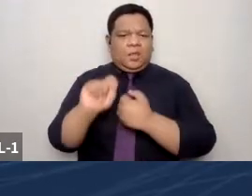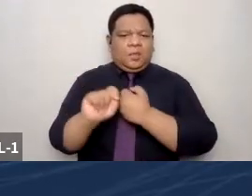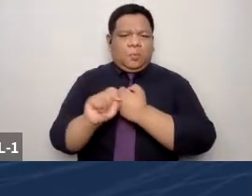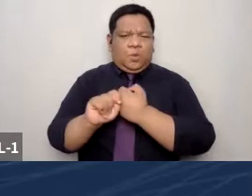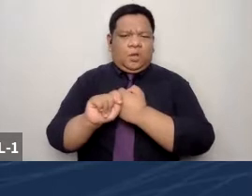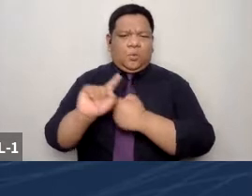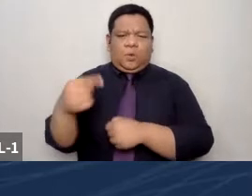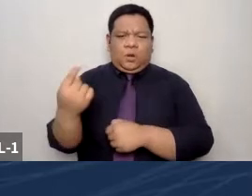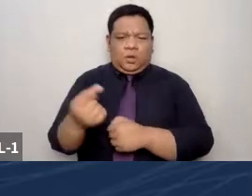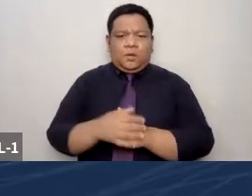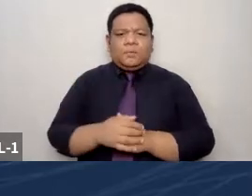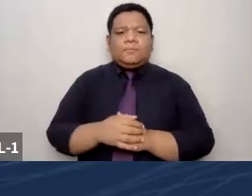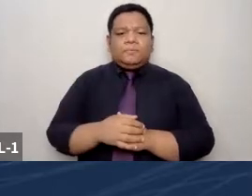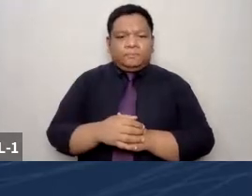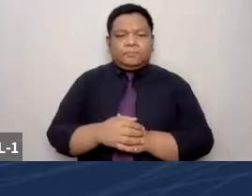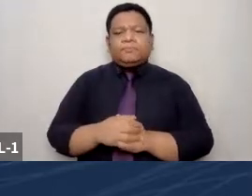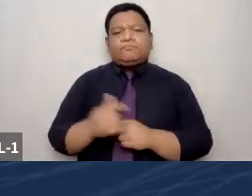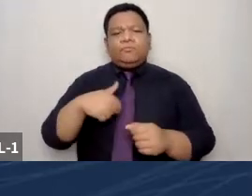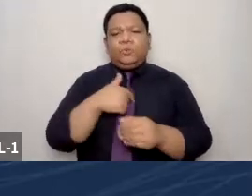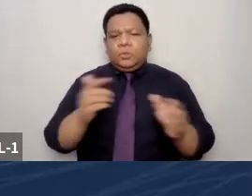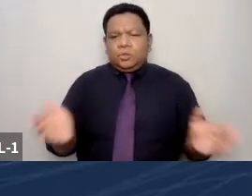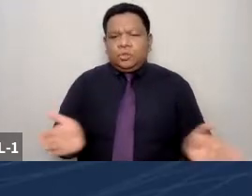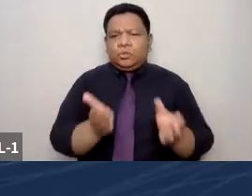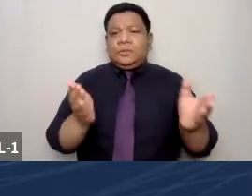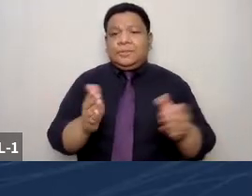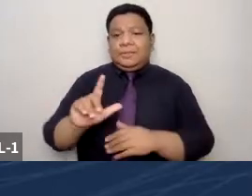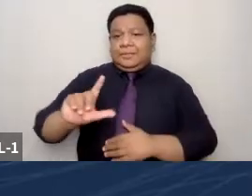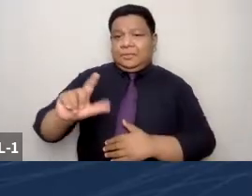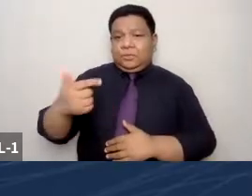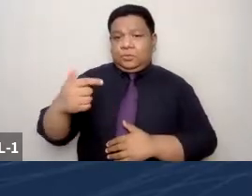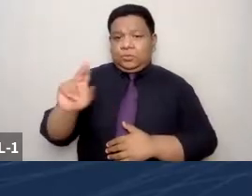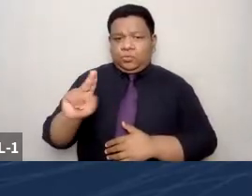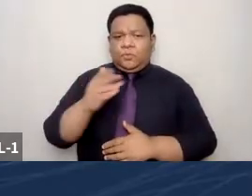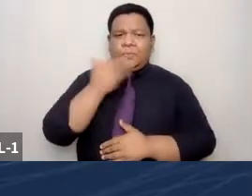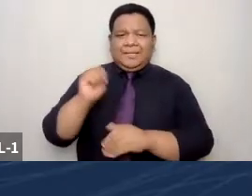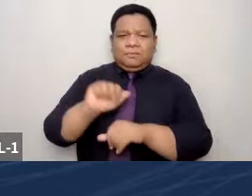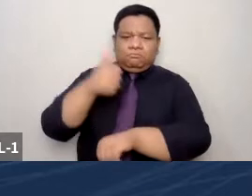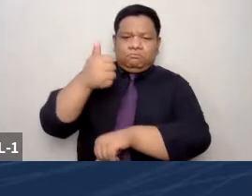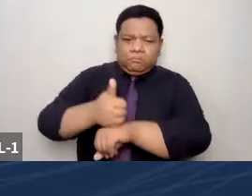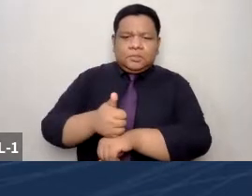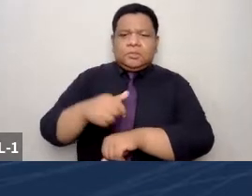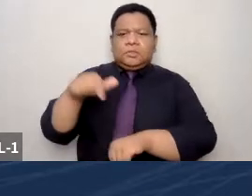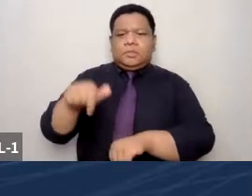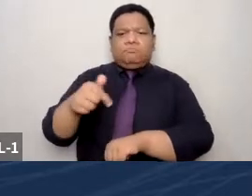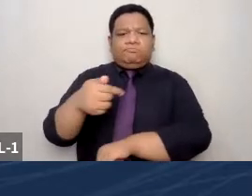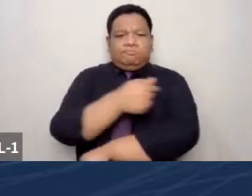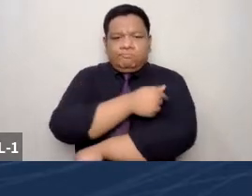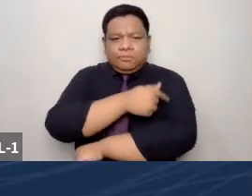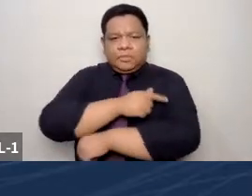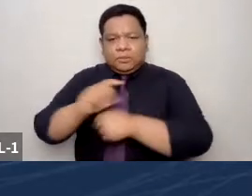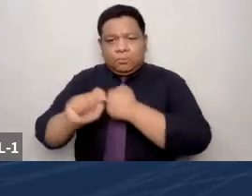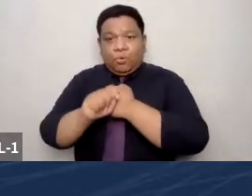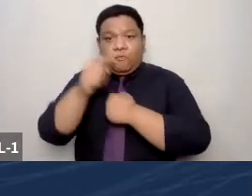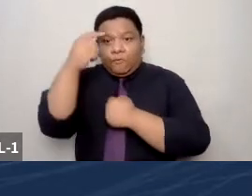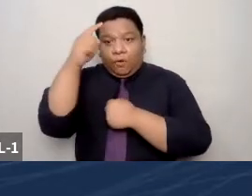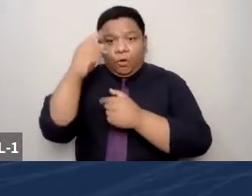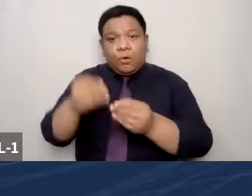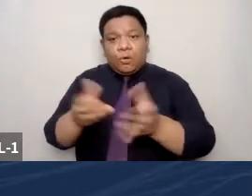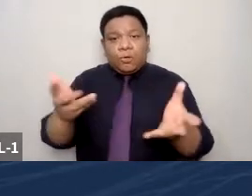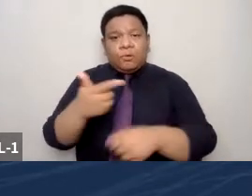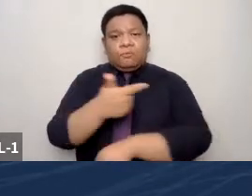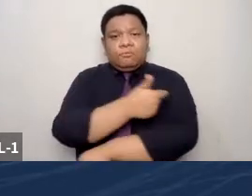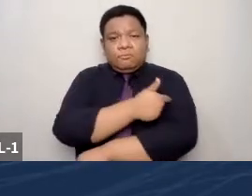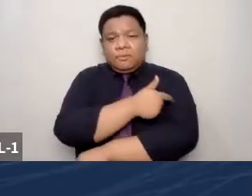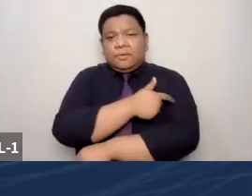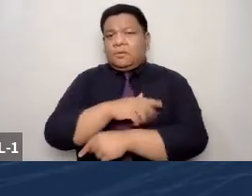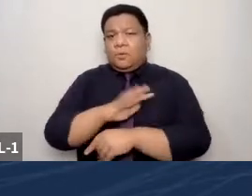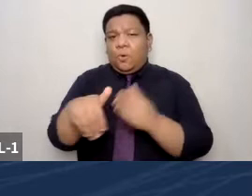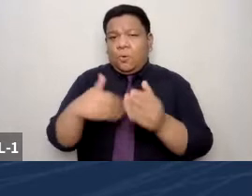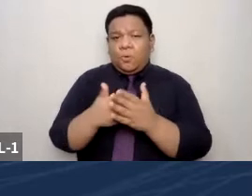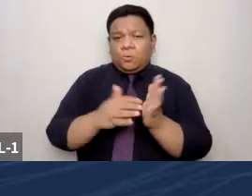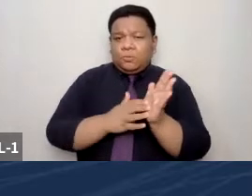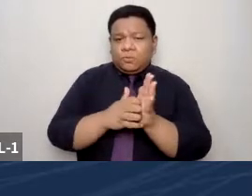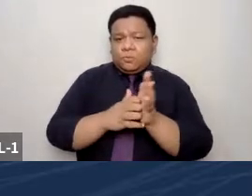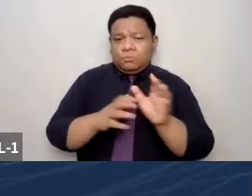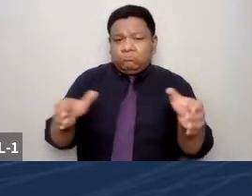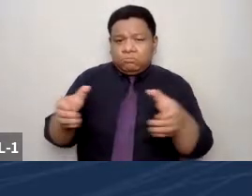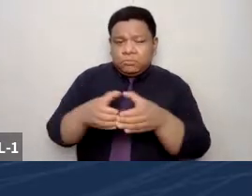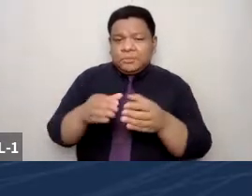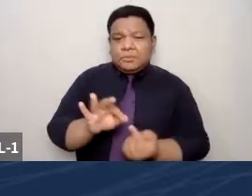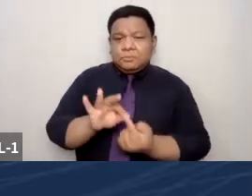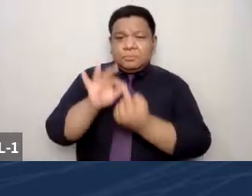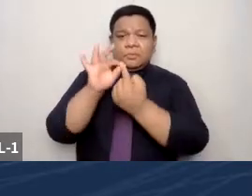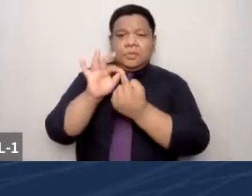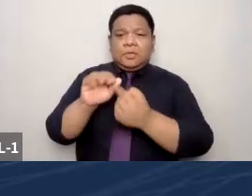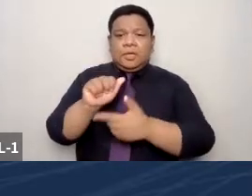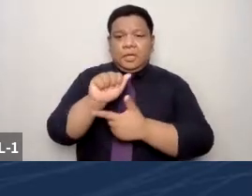So we are encouraging LGUs to establish these to give vaccines to the vulnerable population especially from A2 to A3.